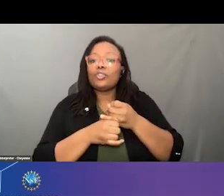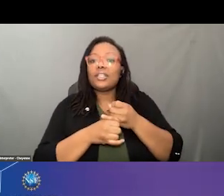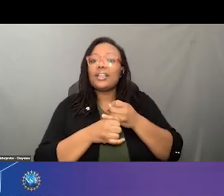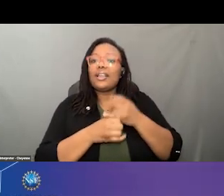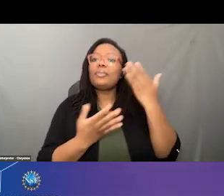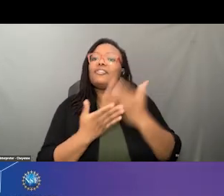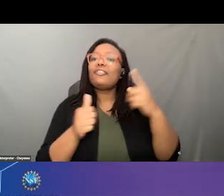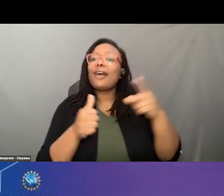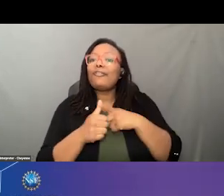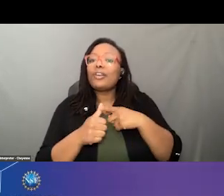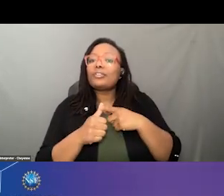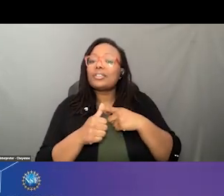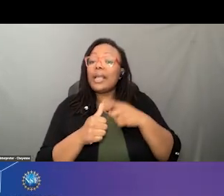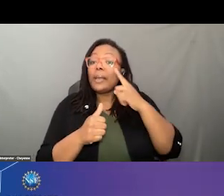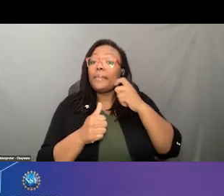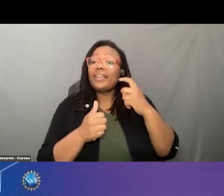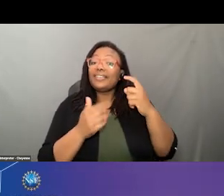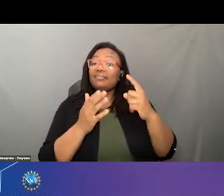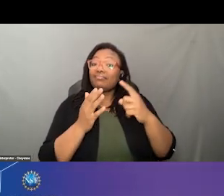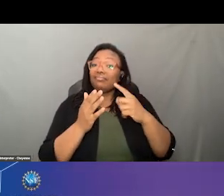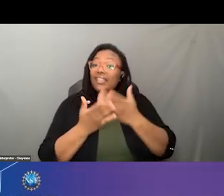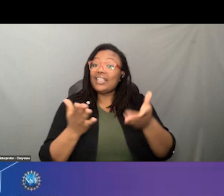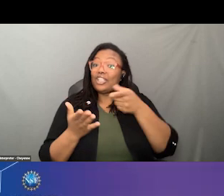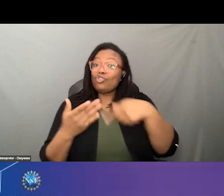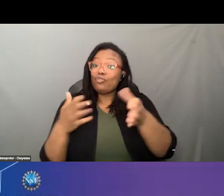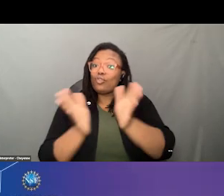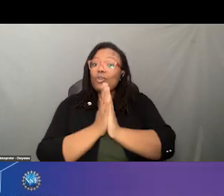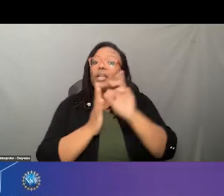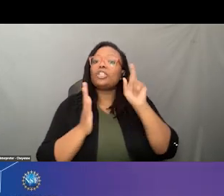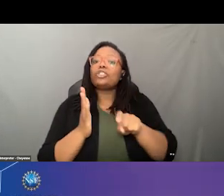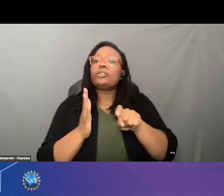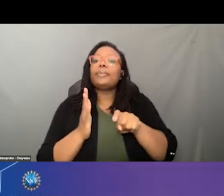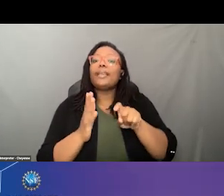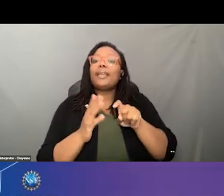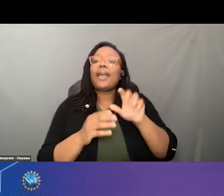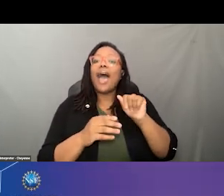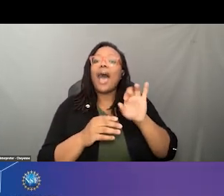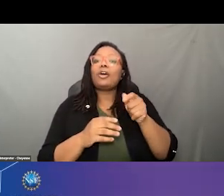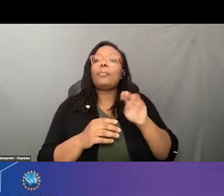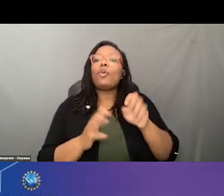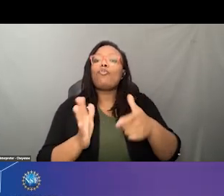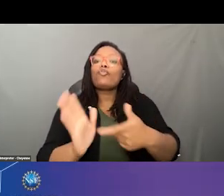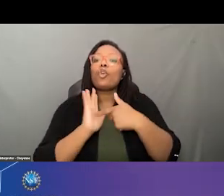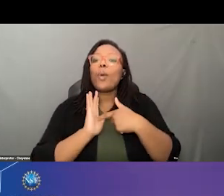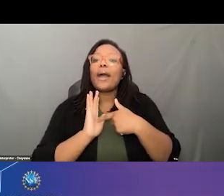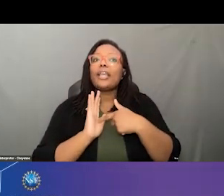Please verify that first because everything that you should be requesting, it needs to be allocable, necessary as well.